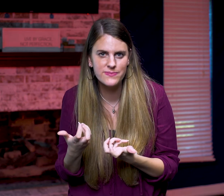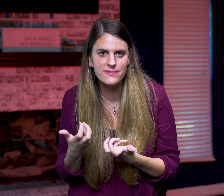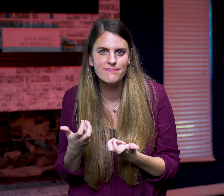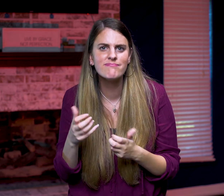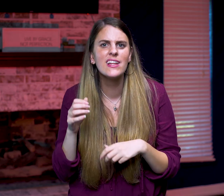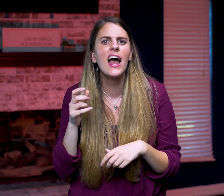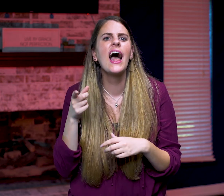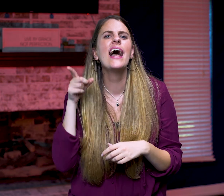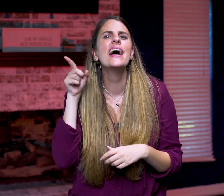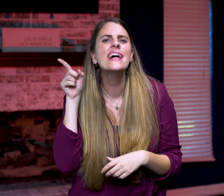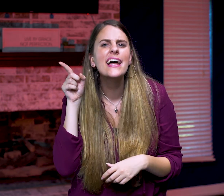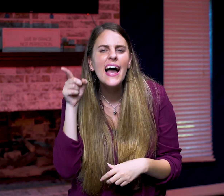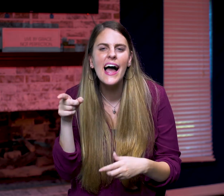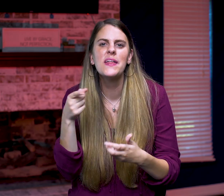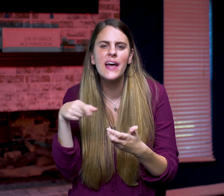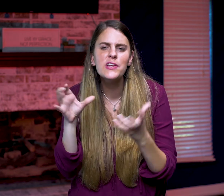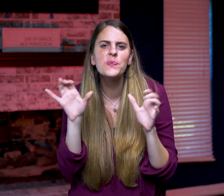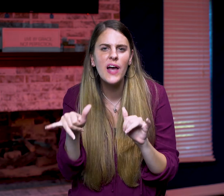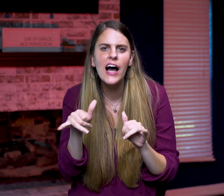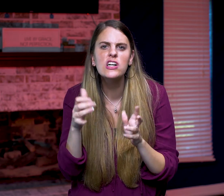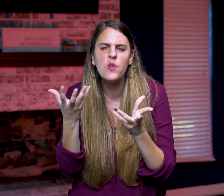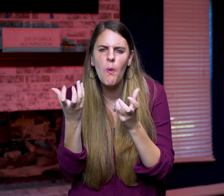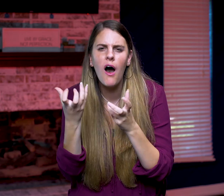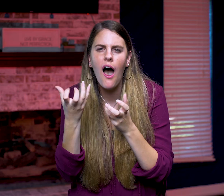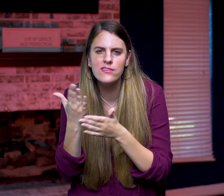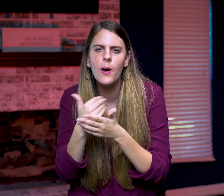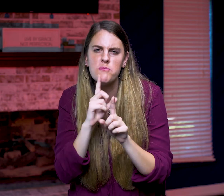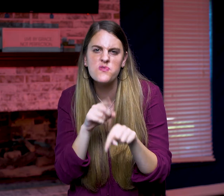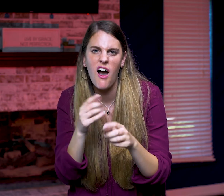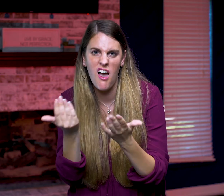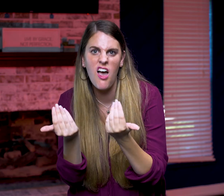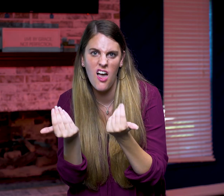It’s an attempt at initiating some kind of response.